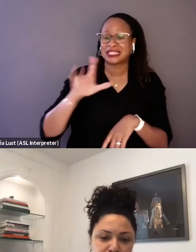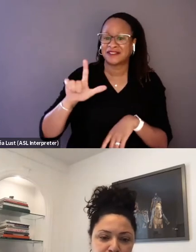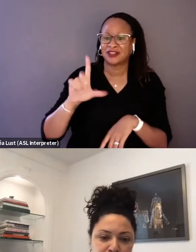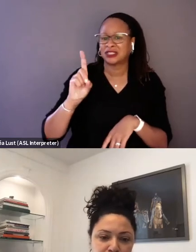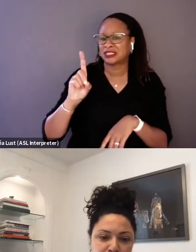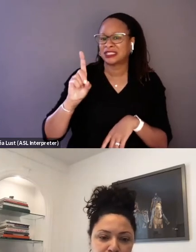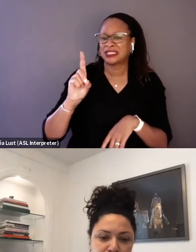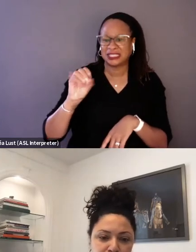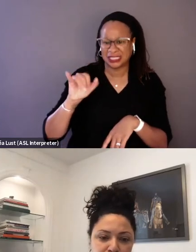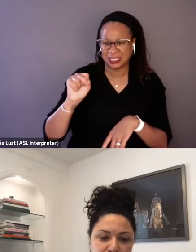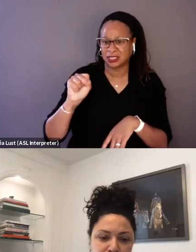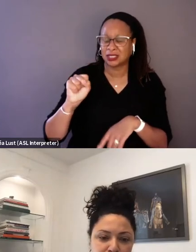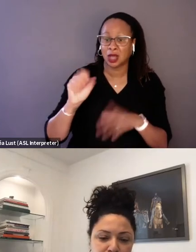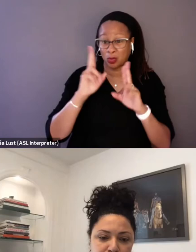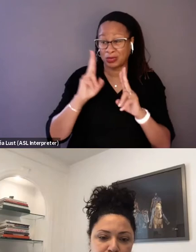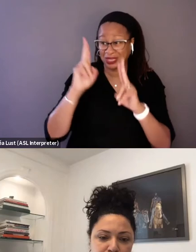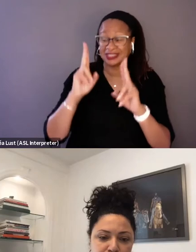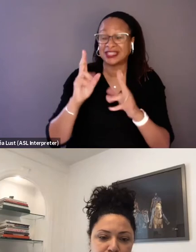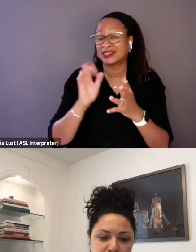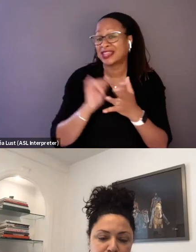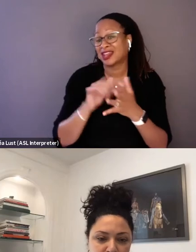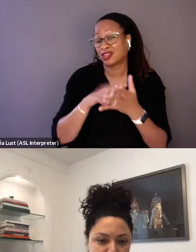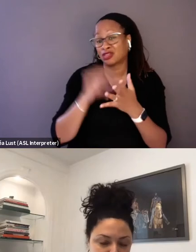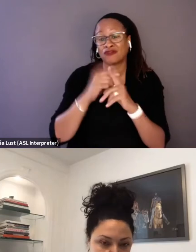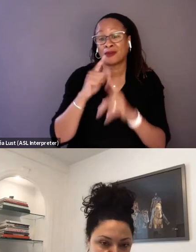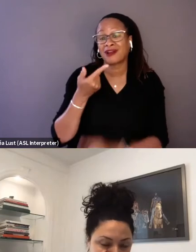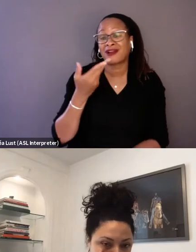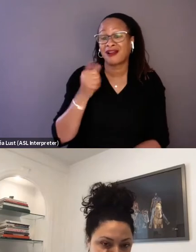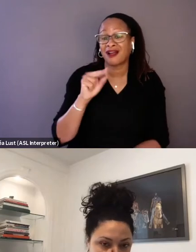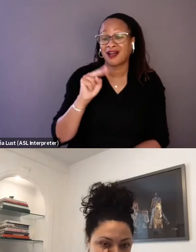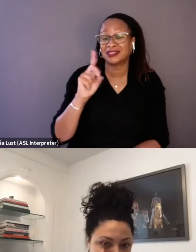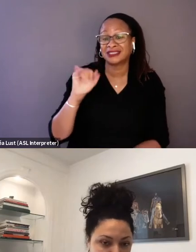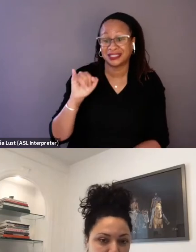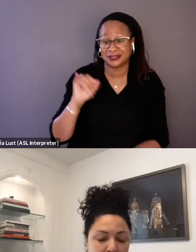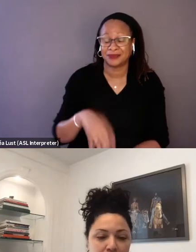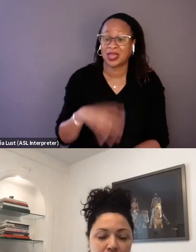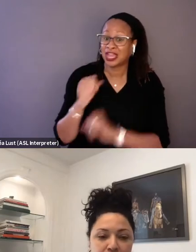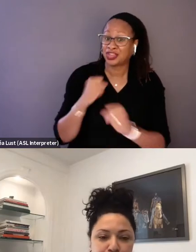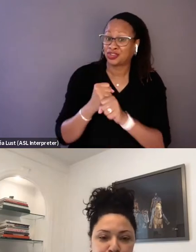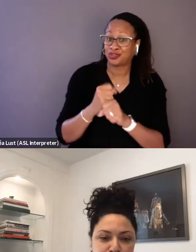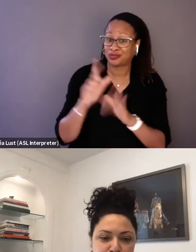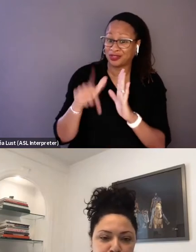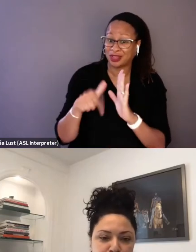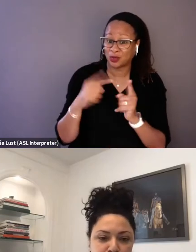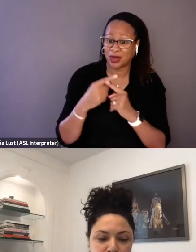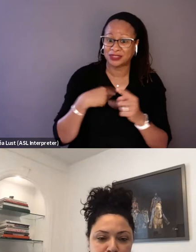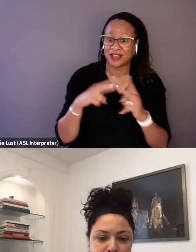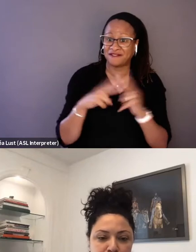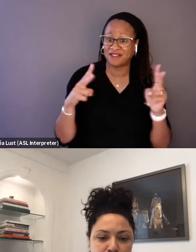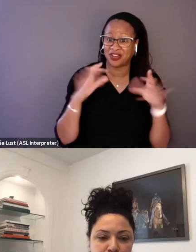that he really learned from Gandhi. And, you know, years later when I was, you know a very active member of act up,